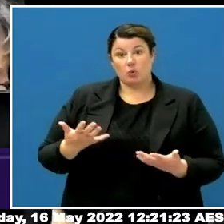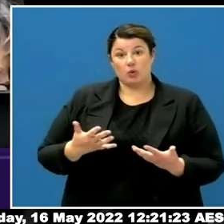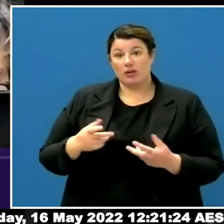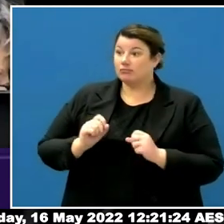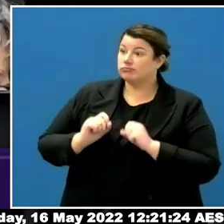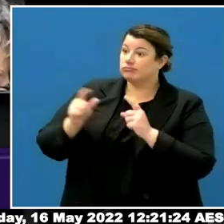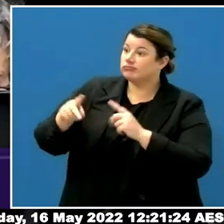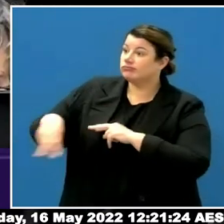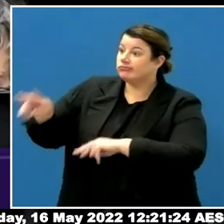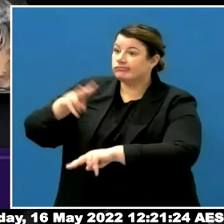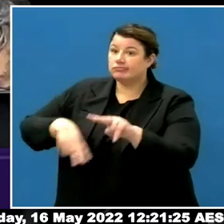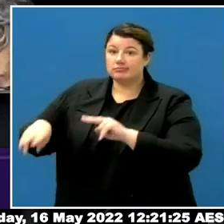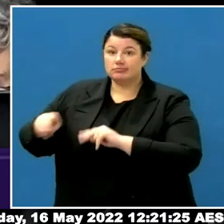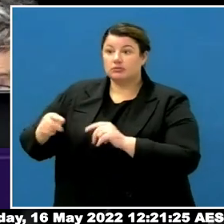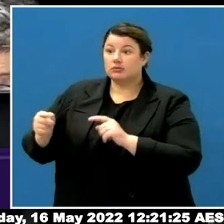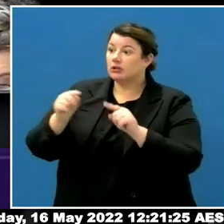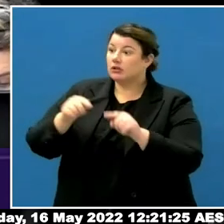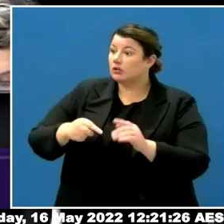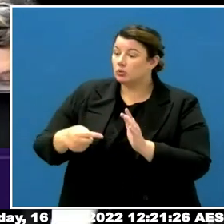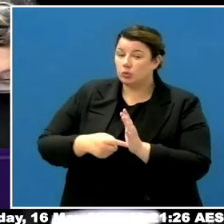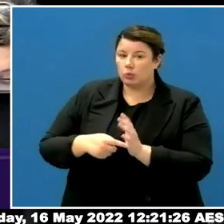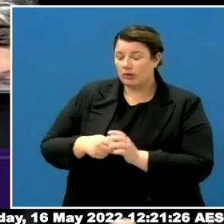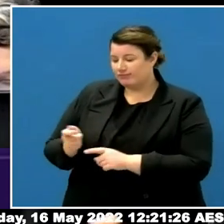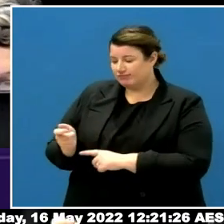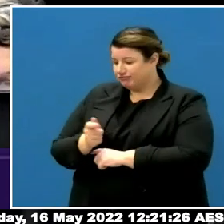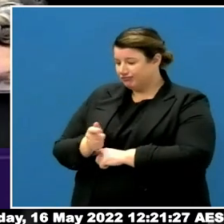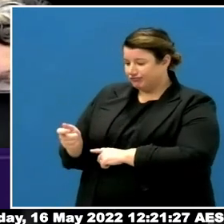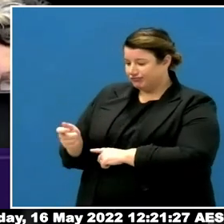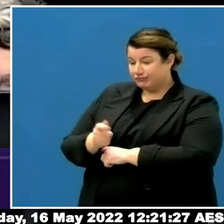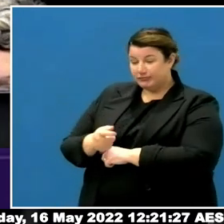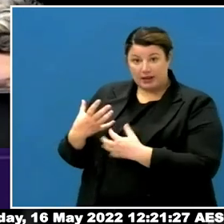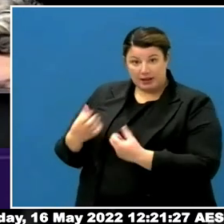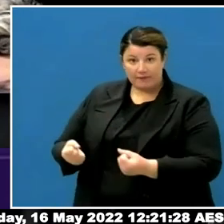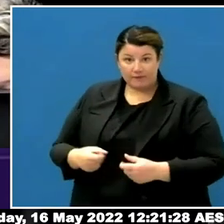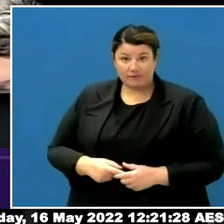Yes. MR FOGARTY: On another occasion, and Senior Counsel Assisting referred to this